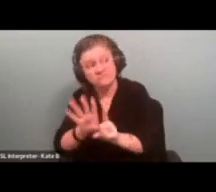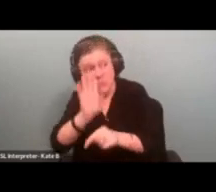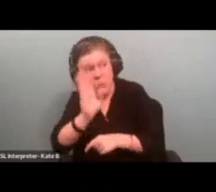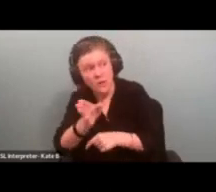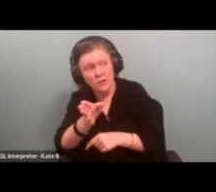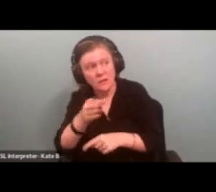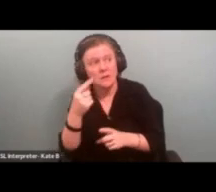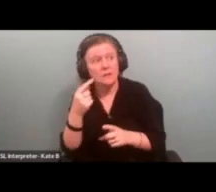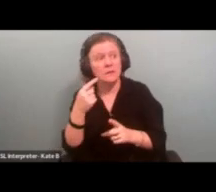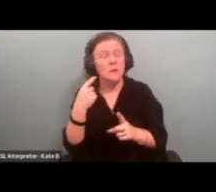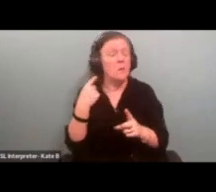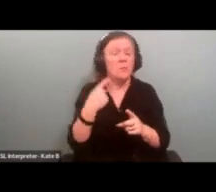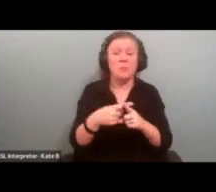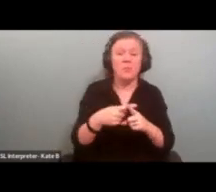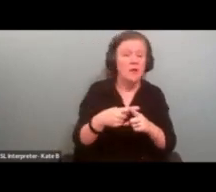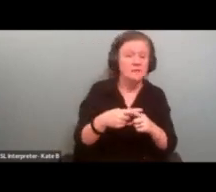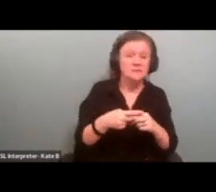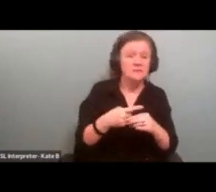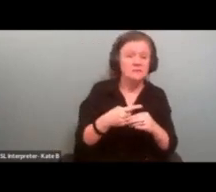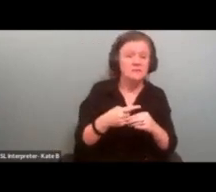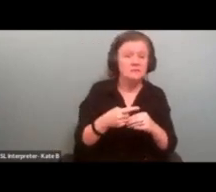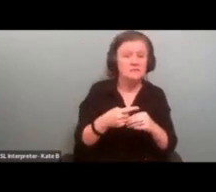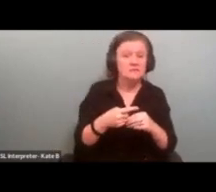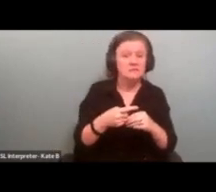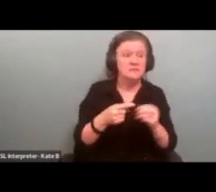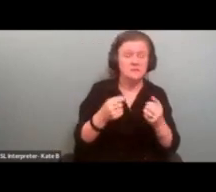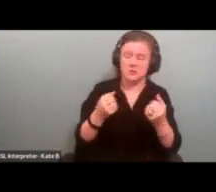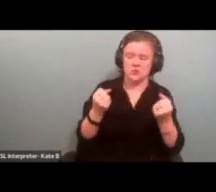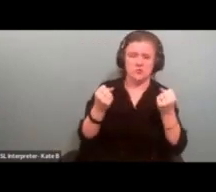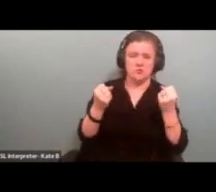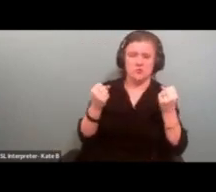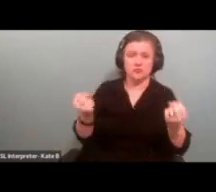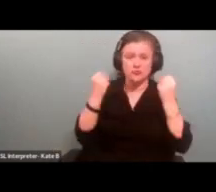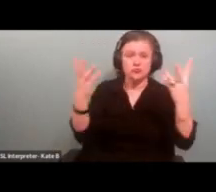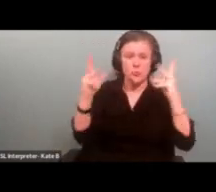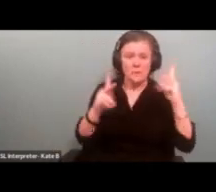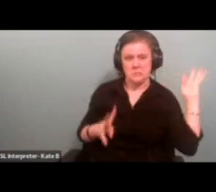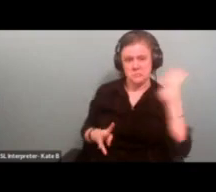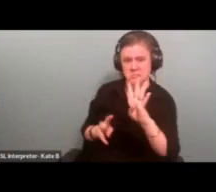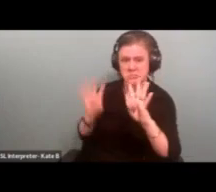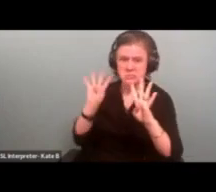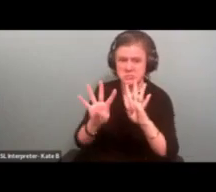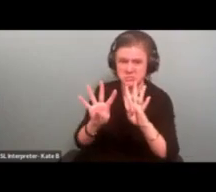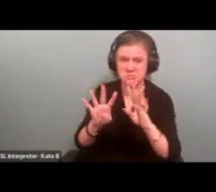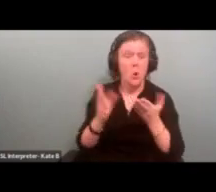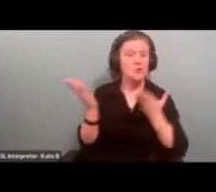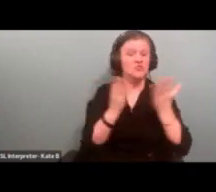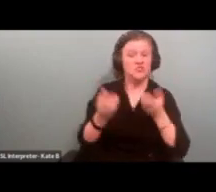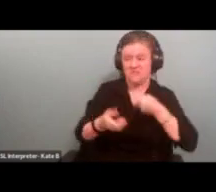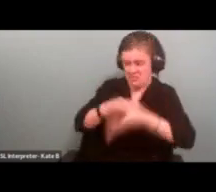they're not going to be overwhelmed by too many people or too many services. I think that was a notion probably in